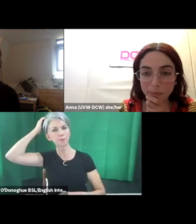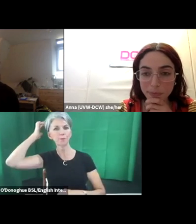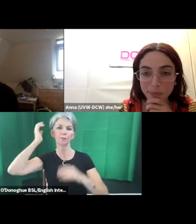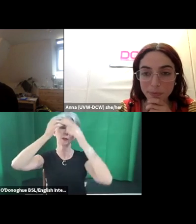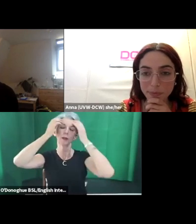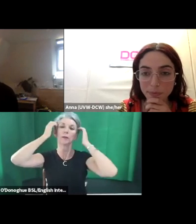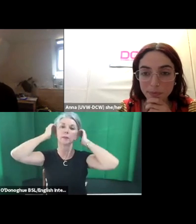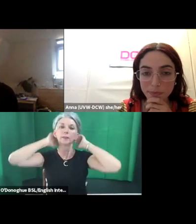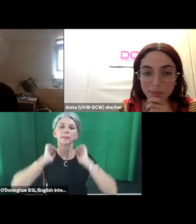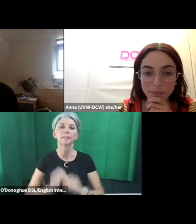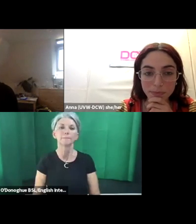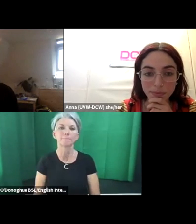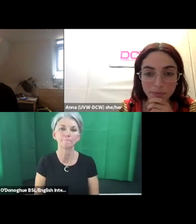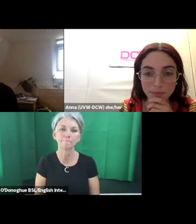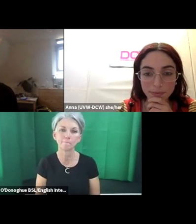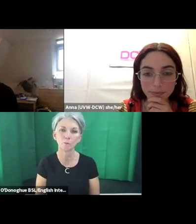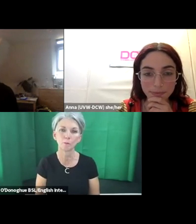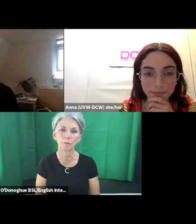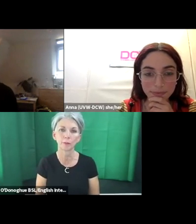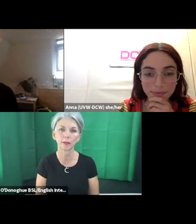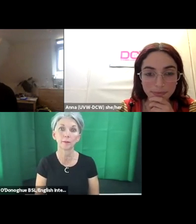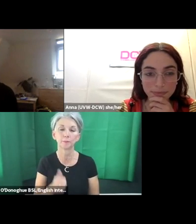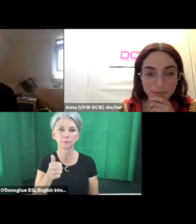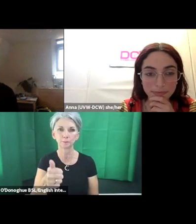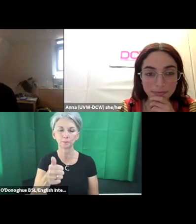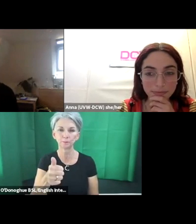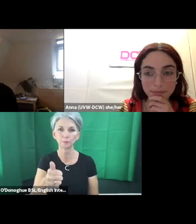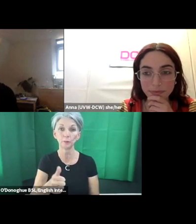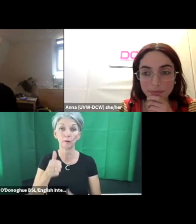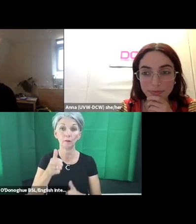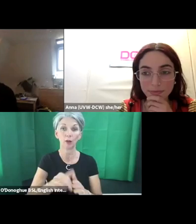Firstly, just an aside, our workplace, we're just about to join UVW as our